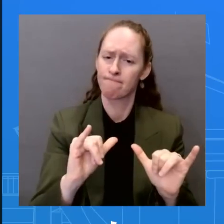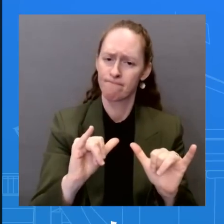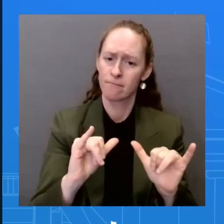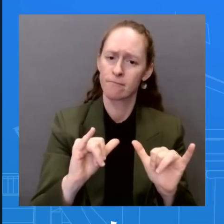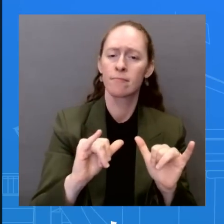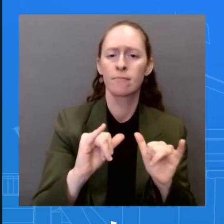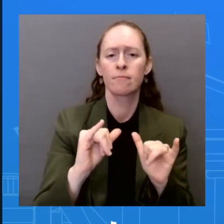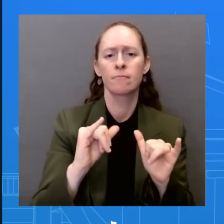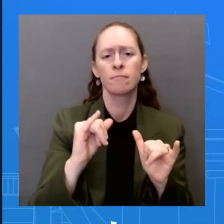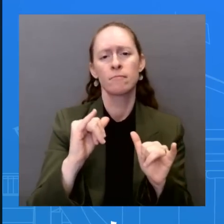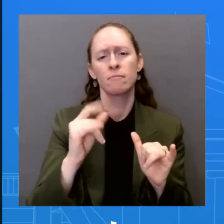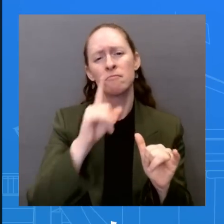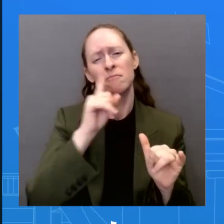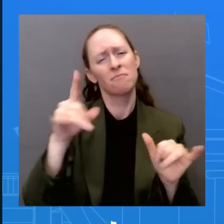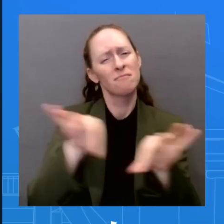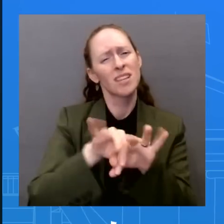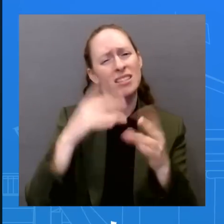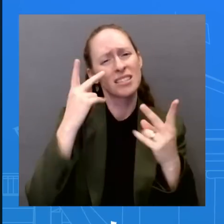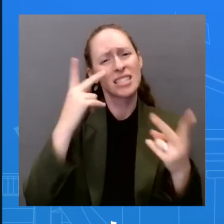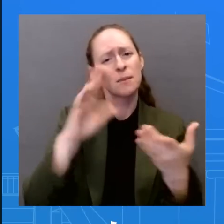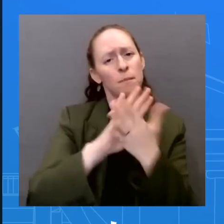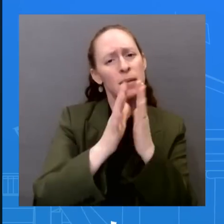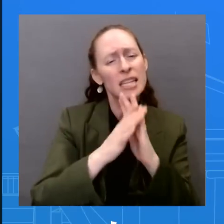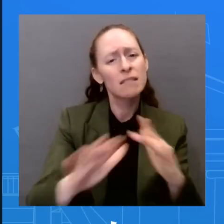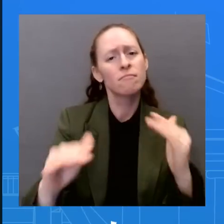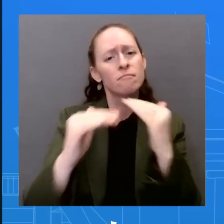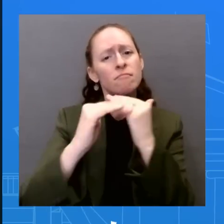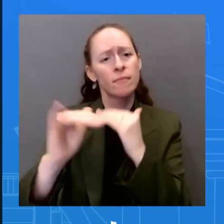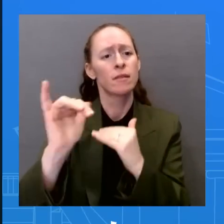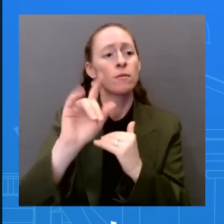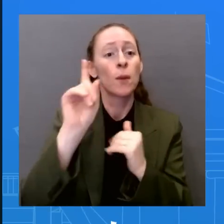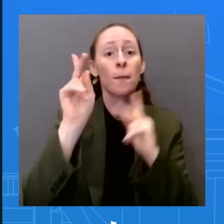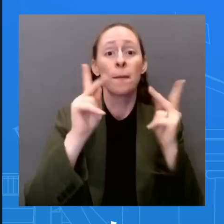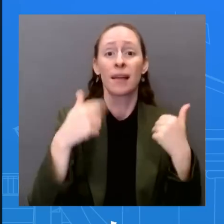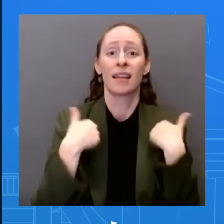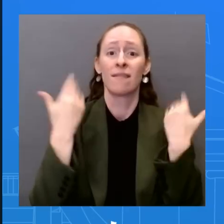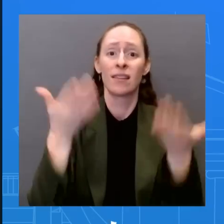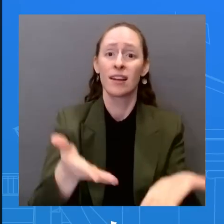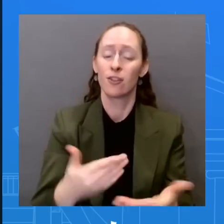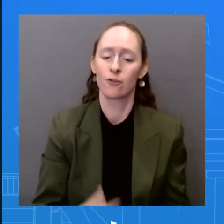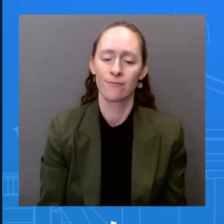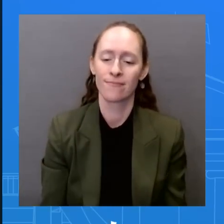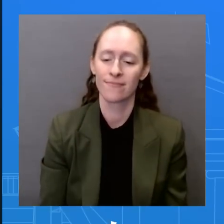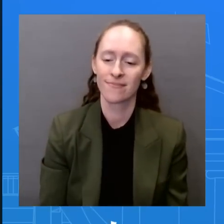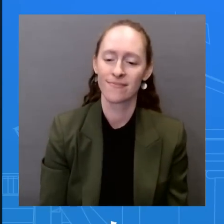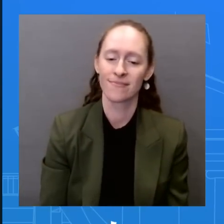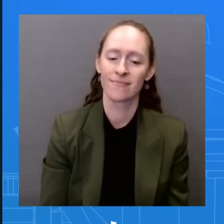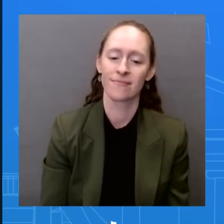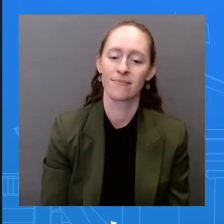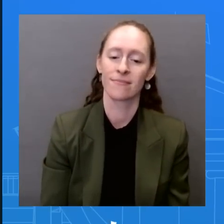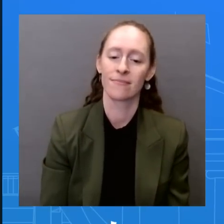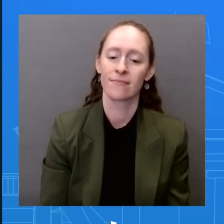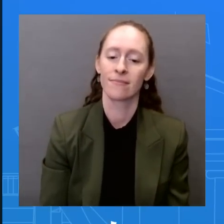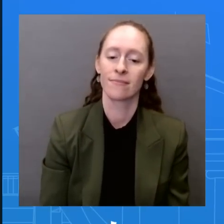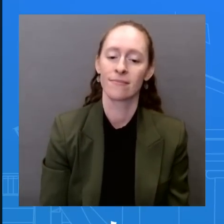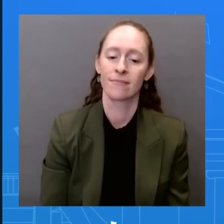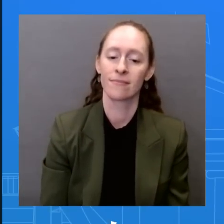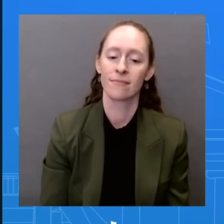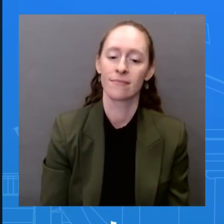Don't have much more to add from that. I'm going to try and call . Go ahead. The Press: Thanks, Karine. Just following up on Justin's first question.